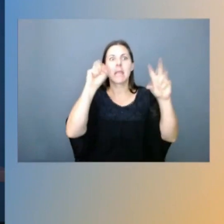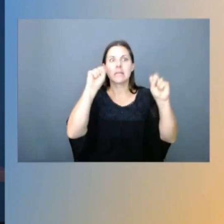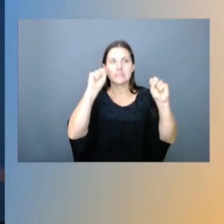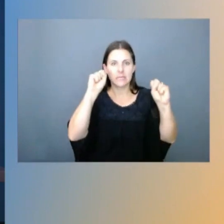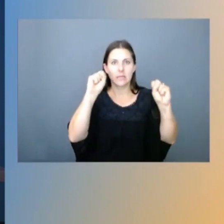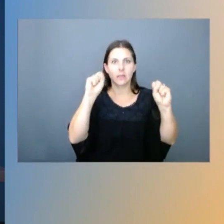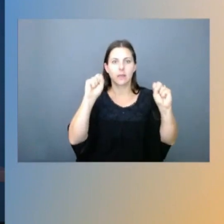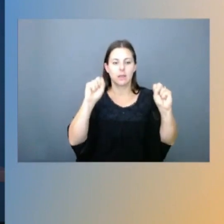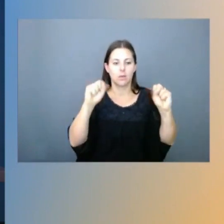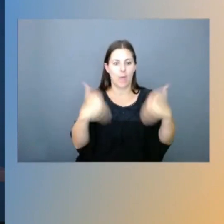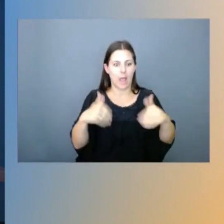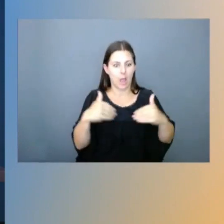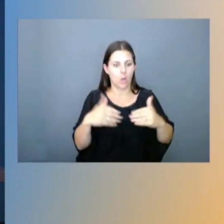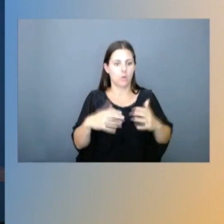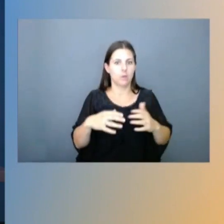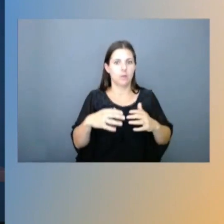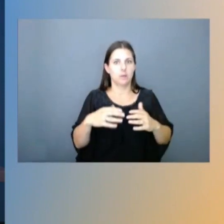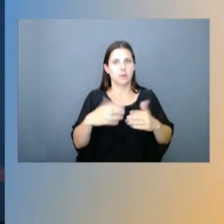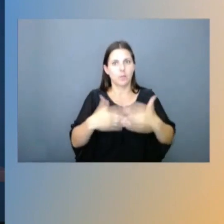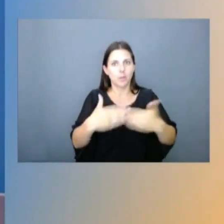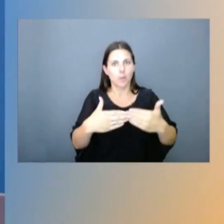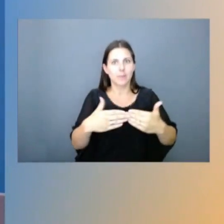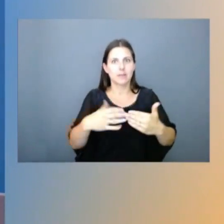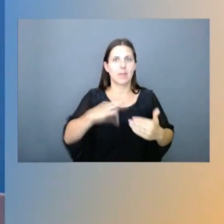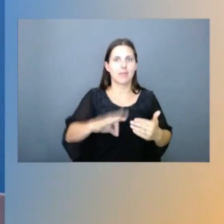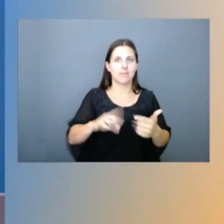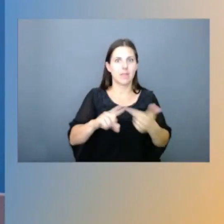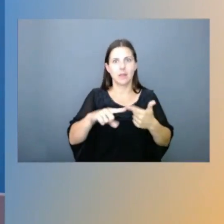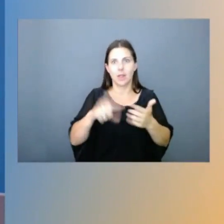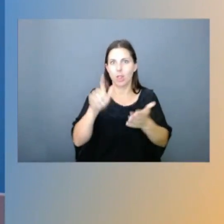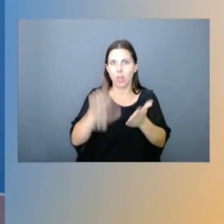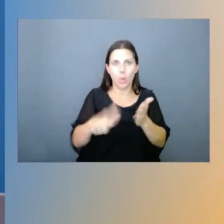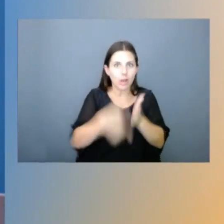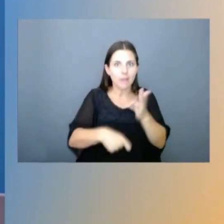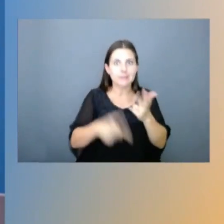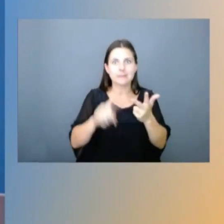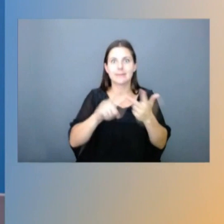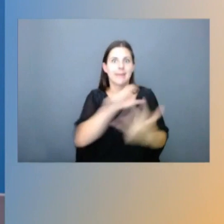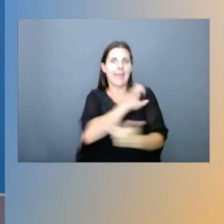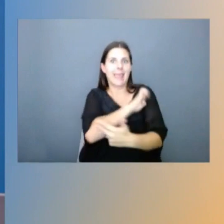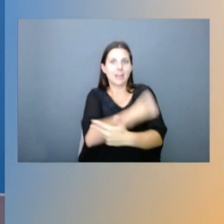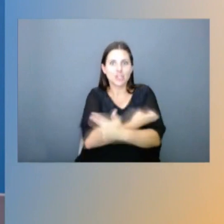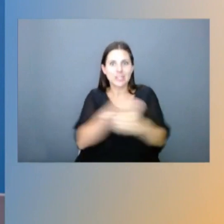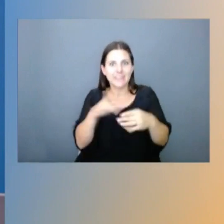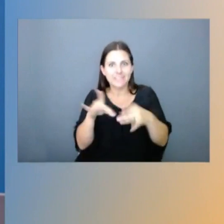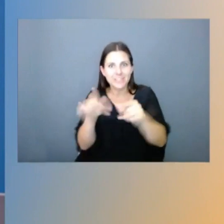price-performance benefit, lower cost, and energy efficiency of Graviton. How can customers run their workloads on EC2